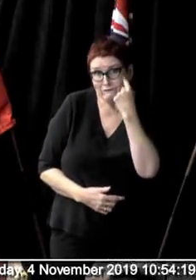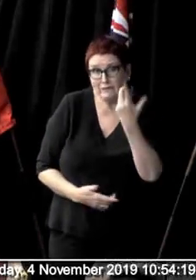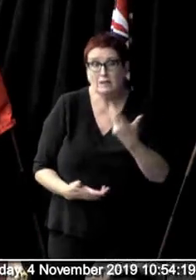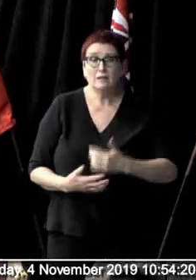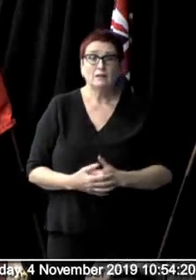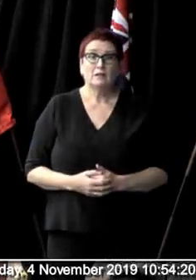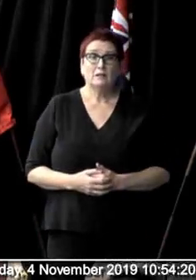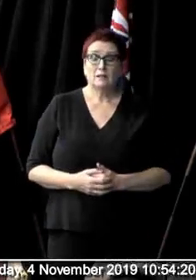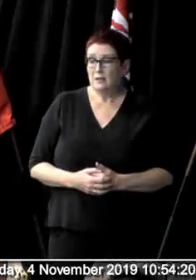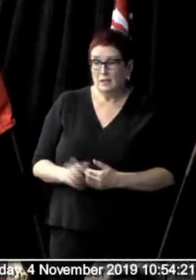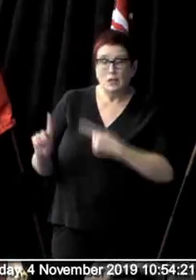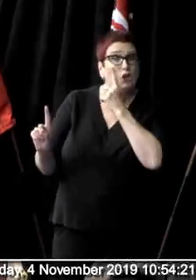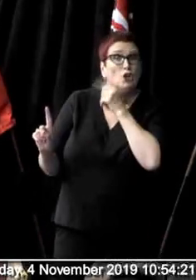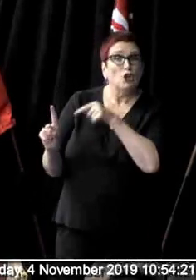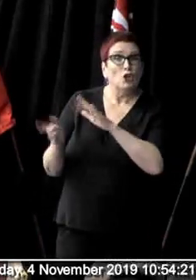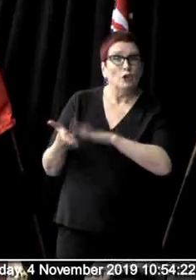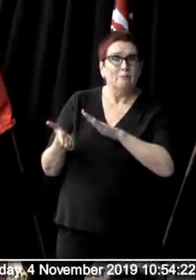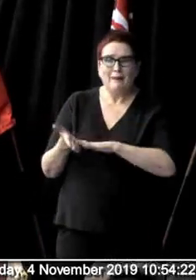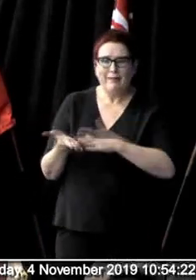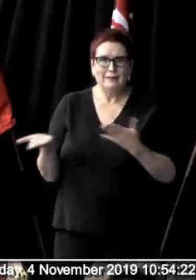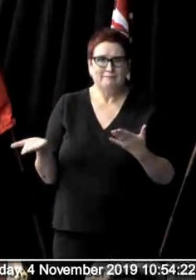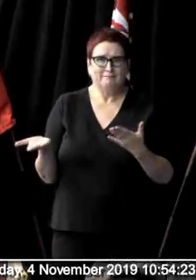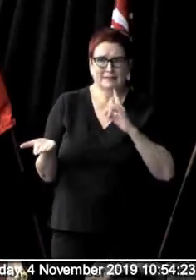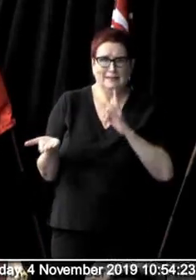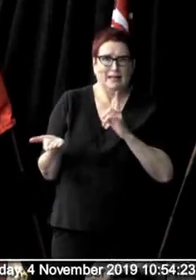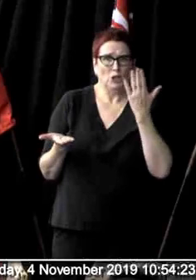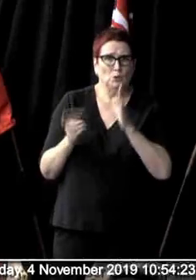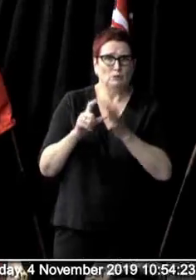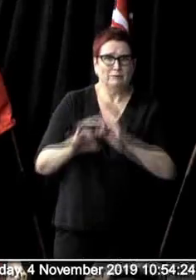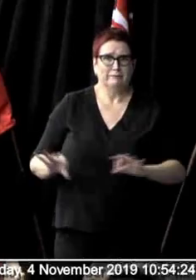Her mother could not identify any remedial action that had been taken by the school in that respect.